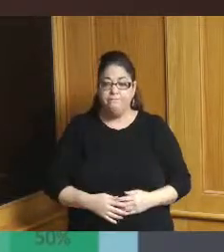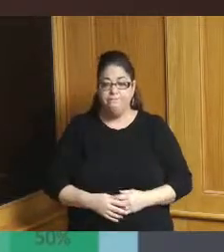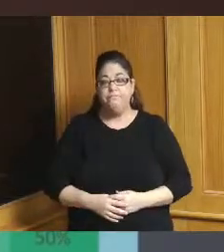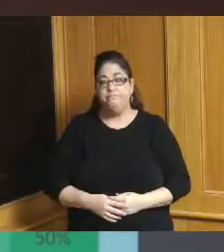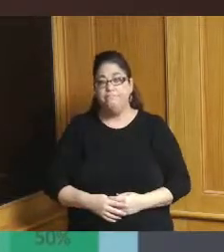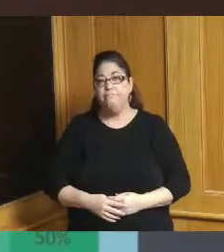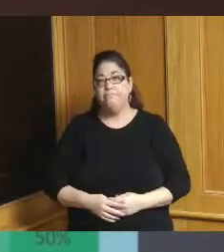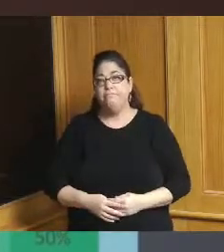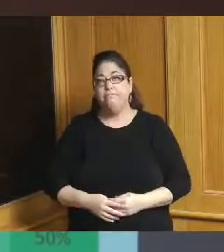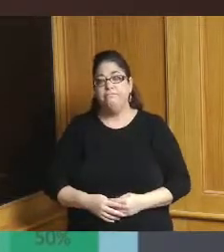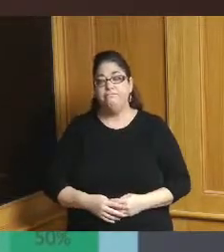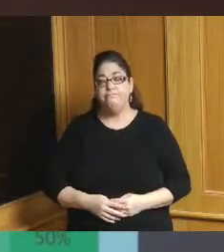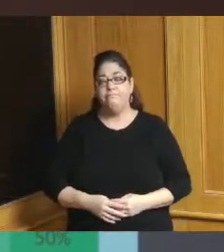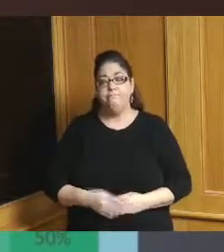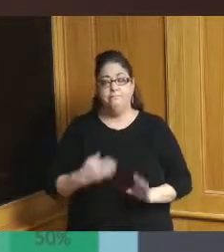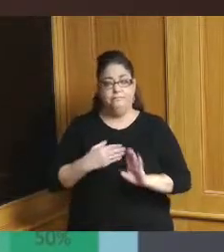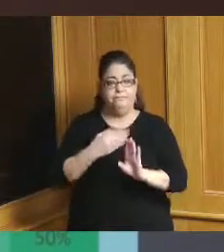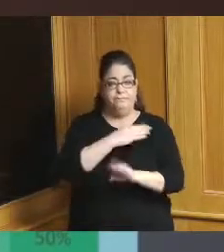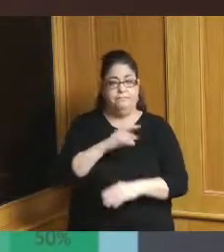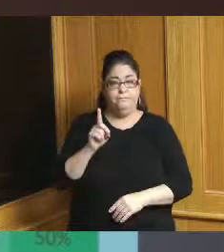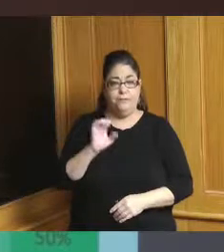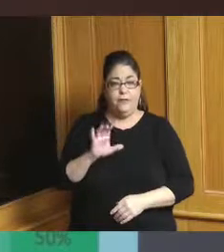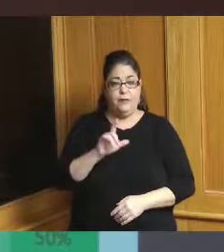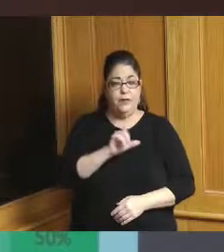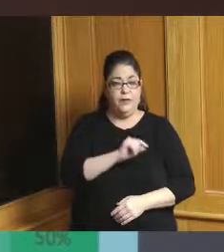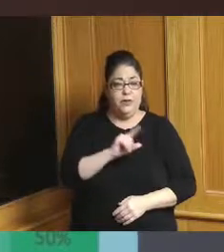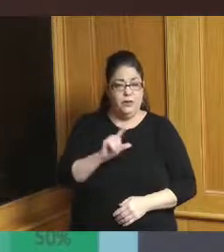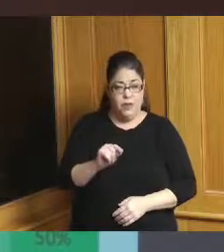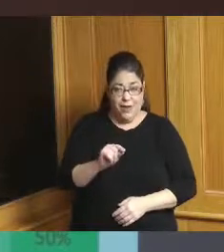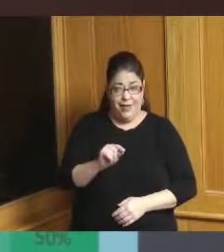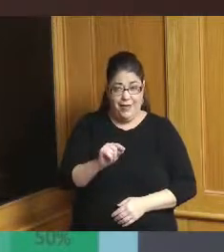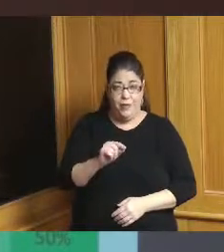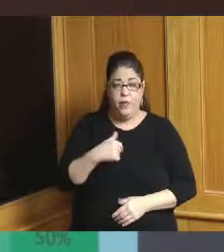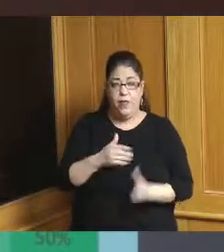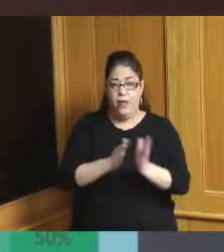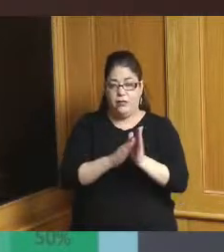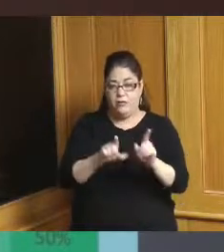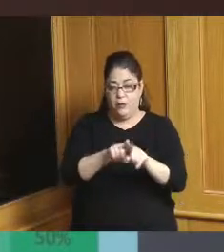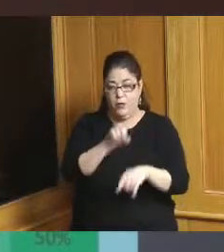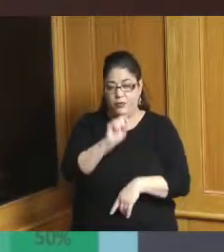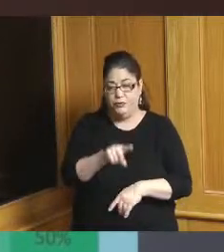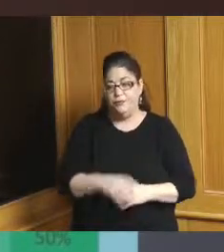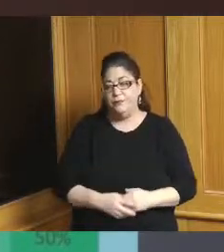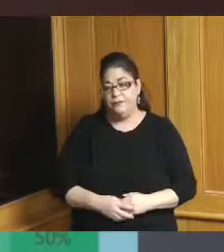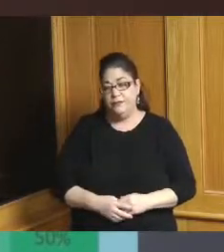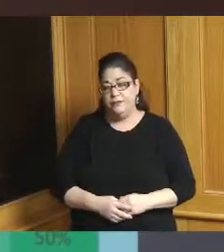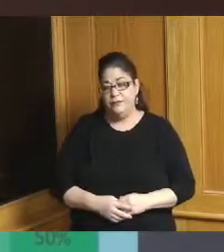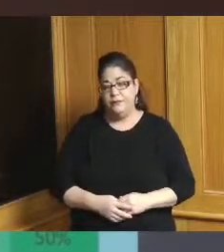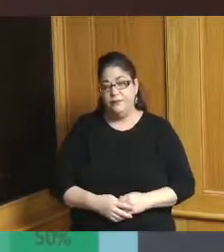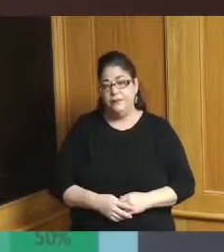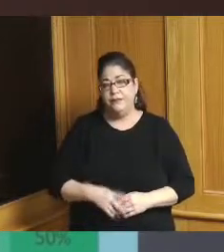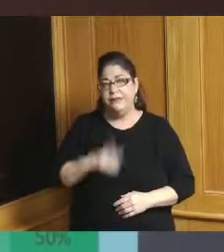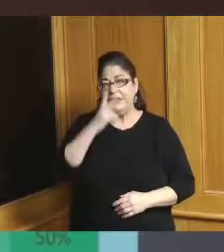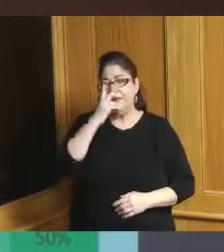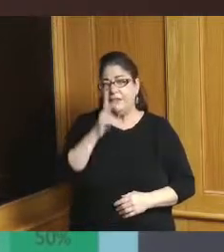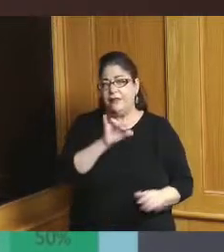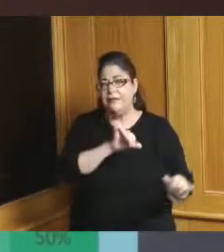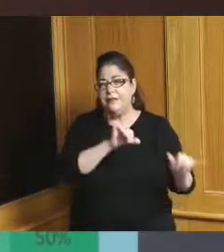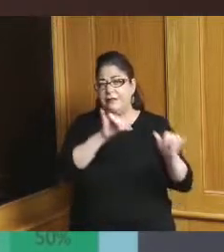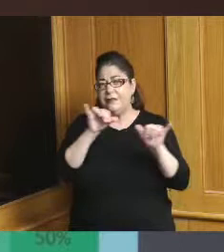below on the December 20th to 2020 and and you'll see that the percentages are